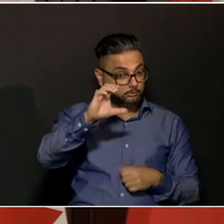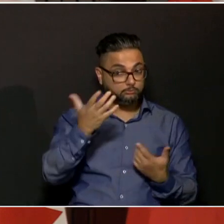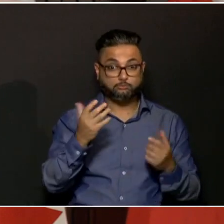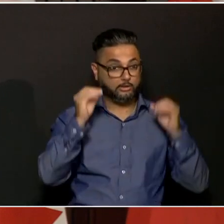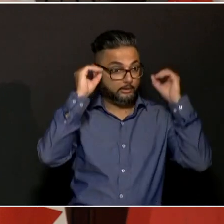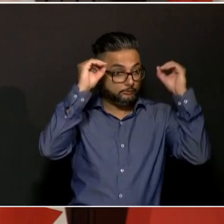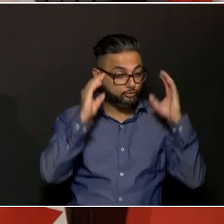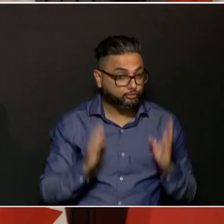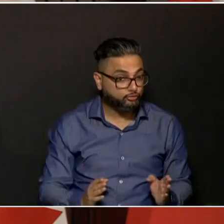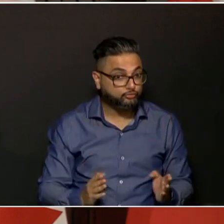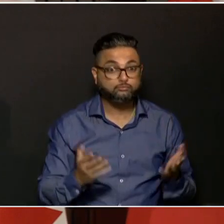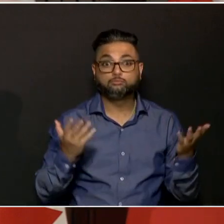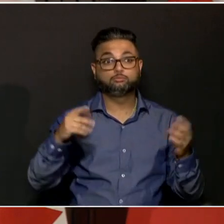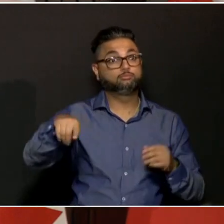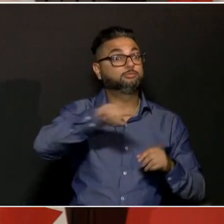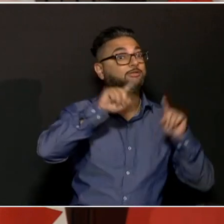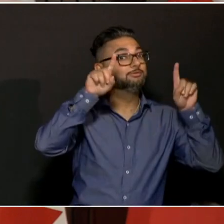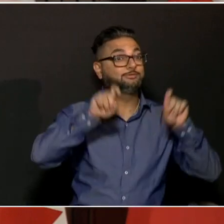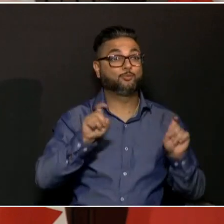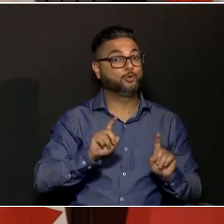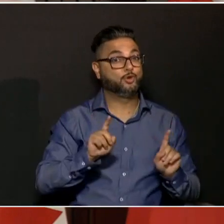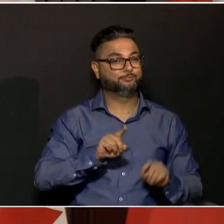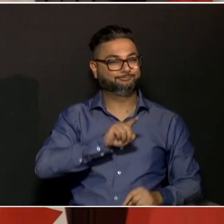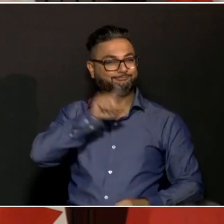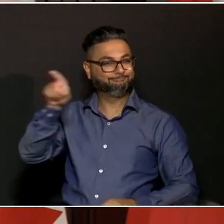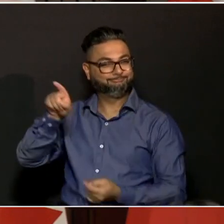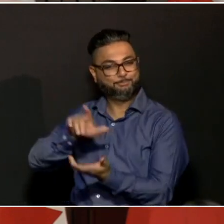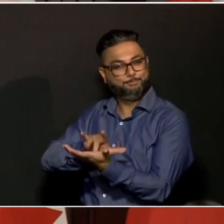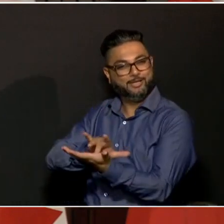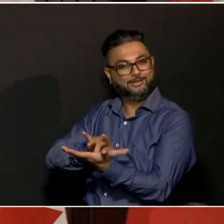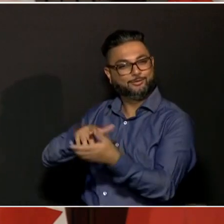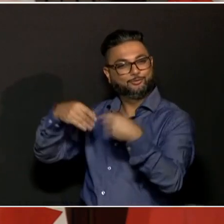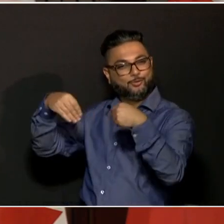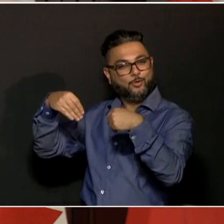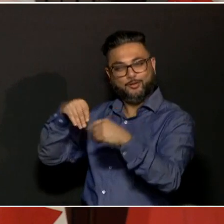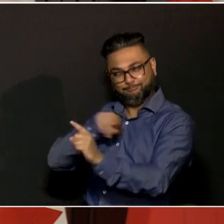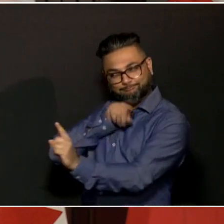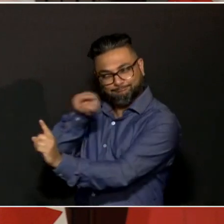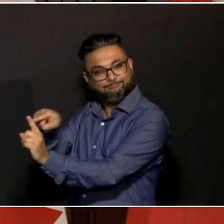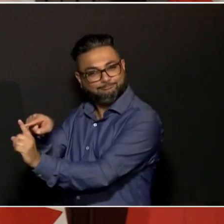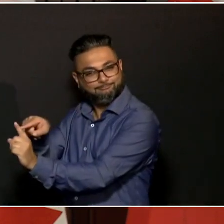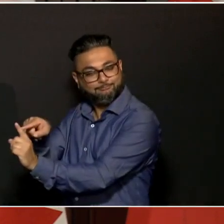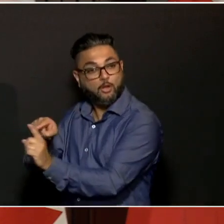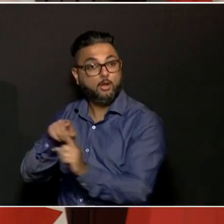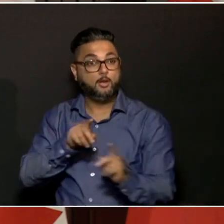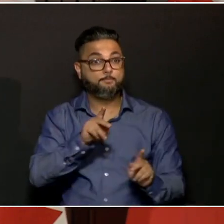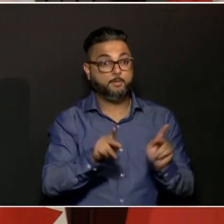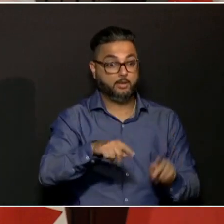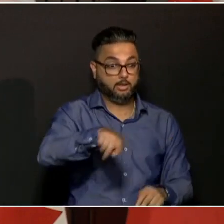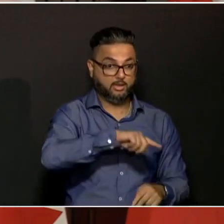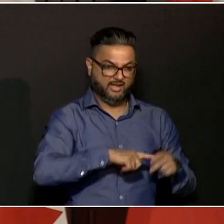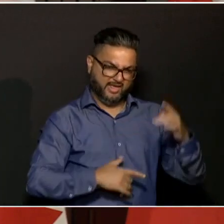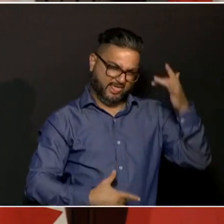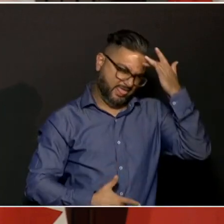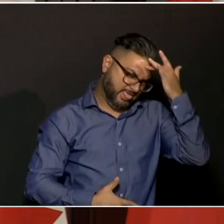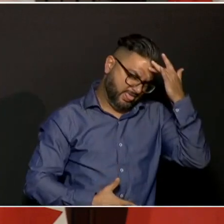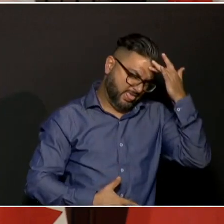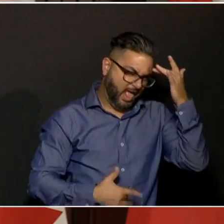people who work in long-term care homes, teachers and others can now go to pharmacies to be tested and anyone else showing symptoms